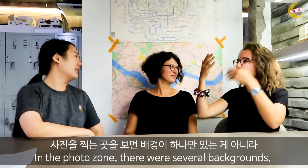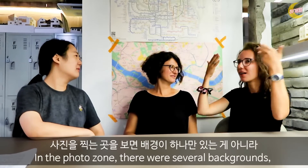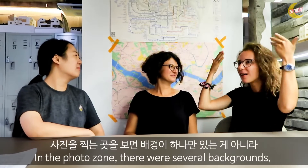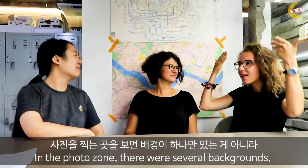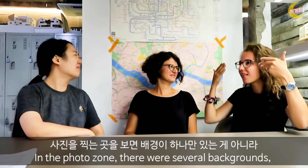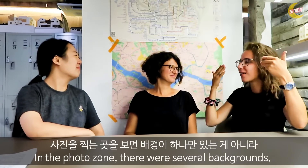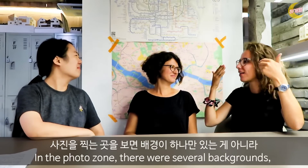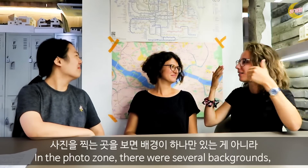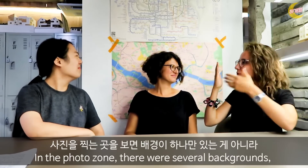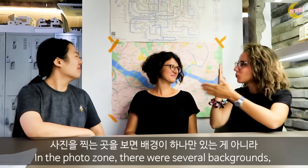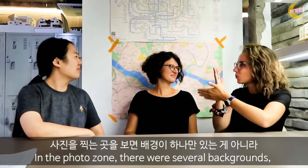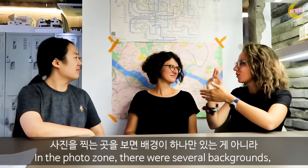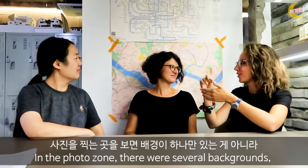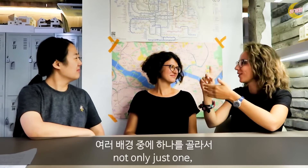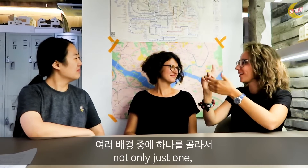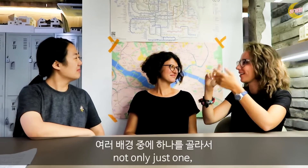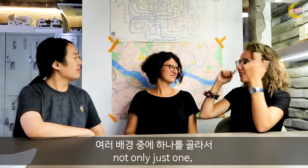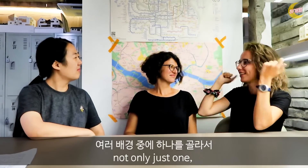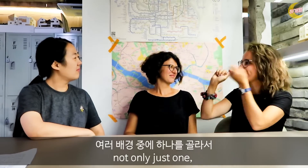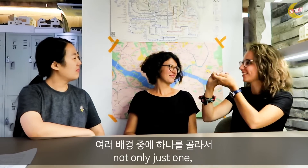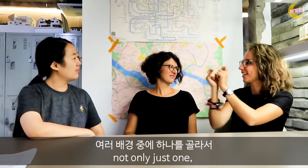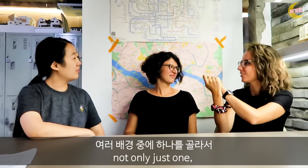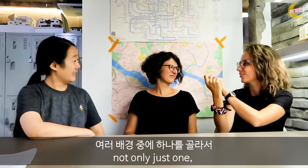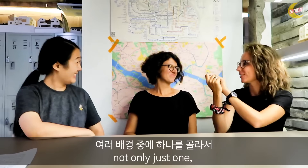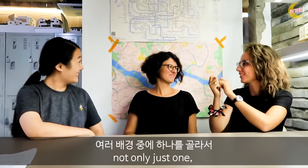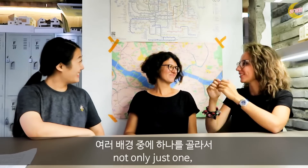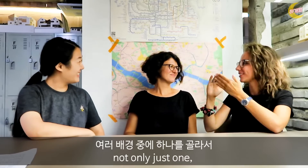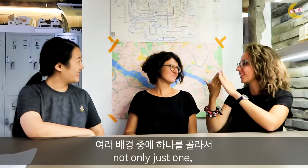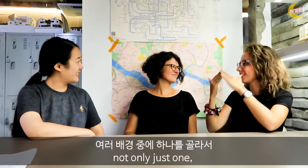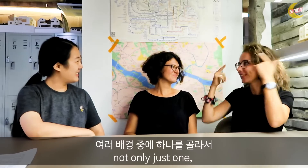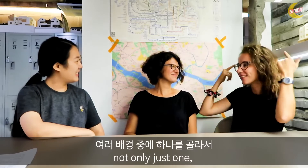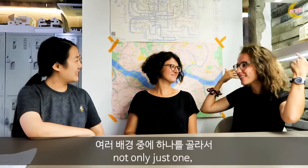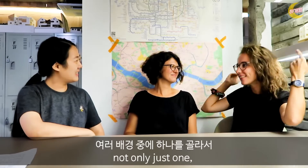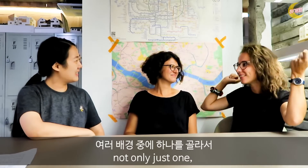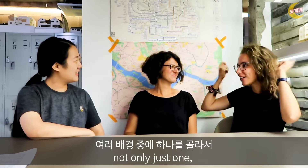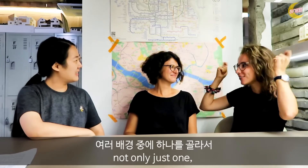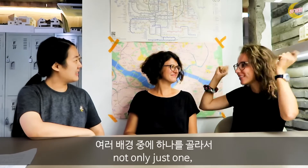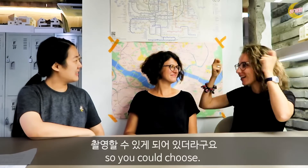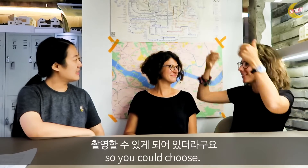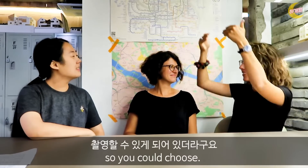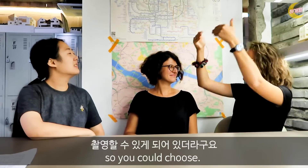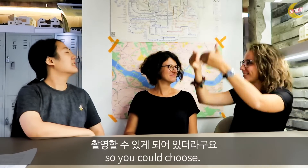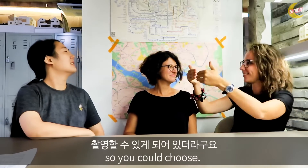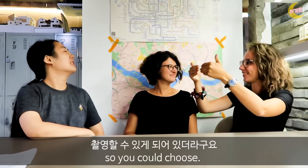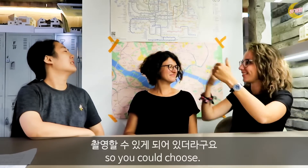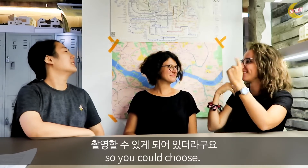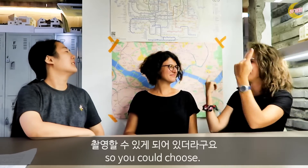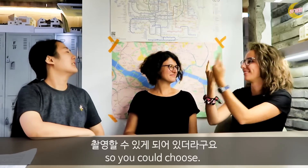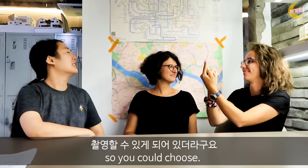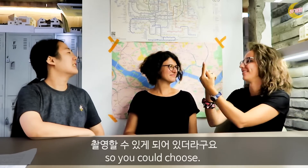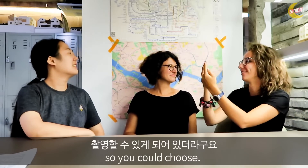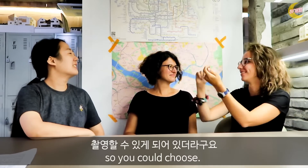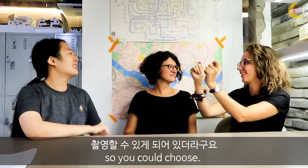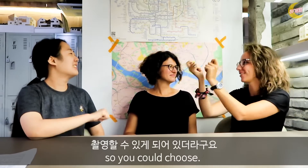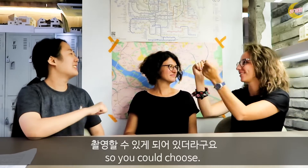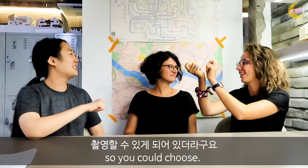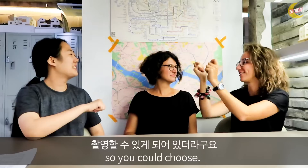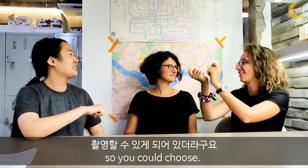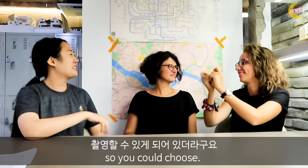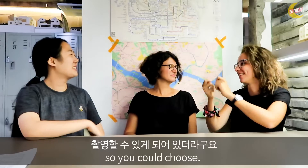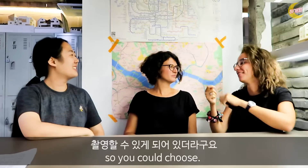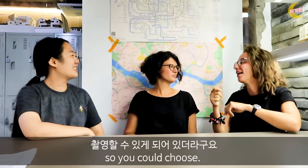In the photo zone, there were several backgrounds, not only just one, so you could choose.